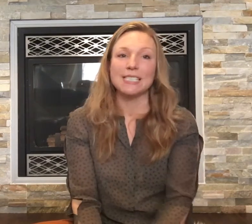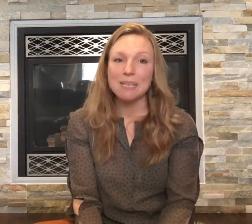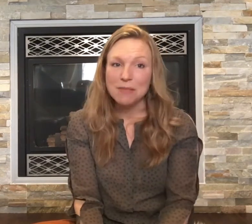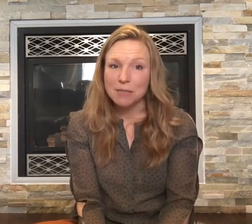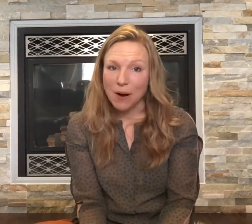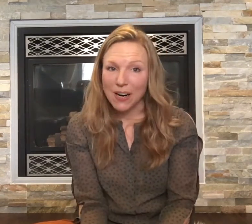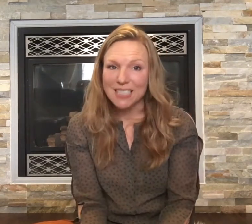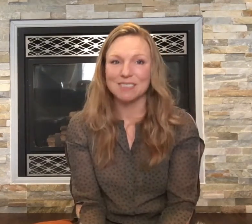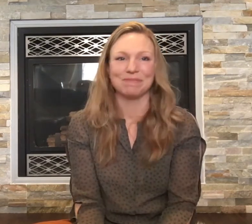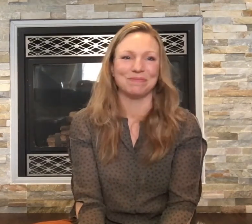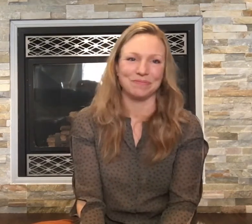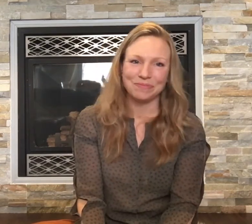You can skip this part.